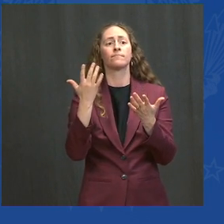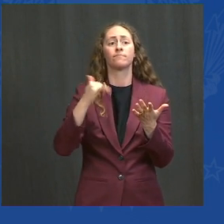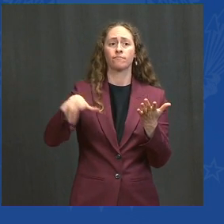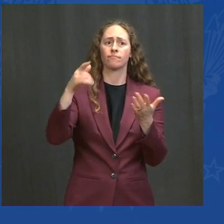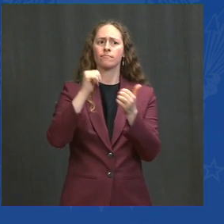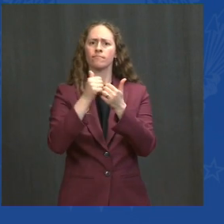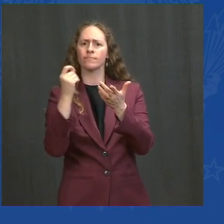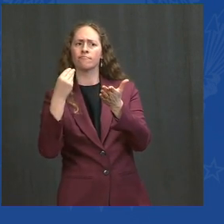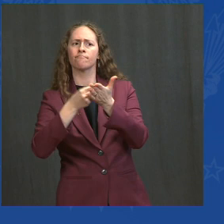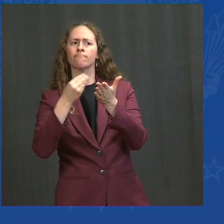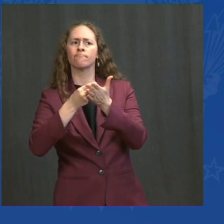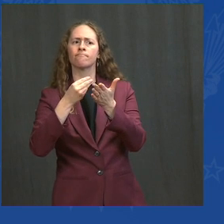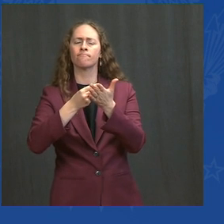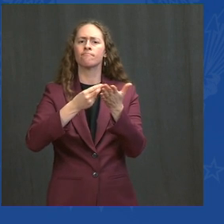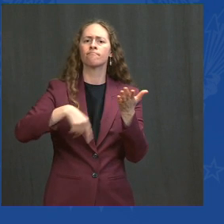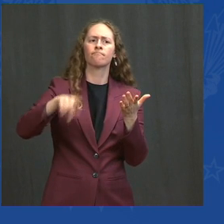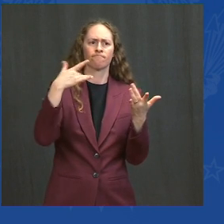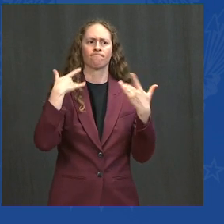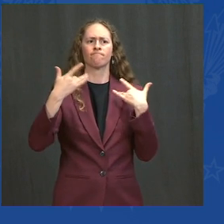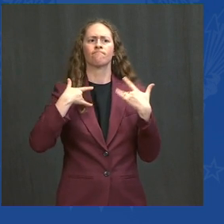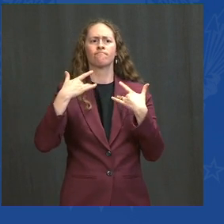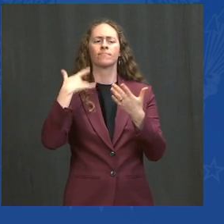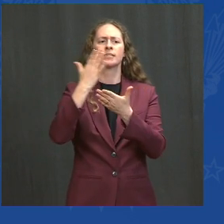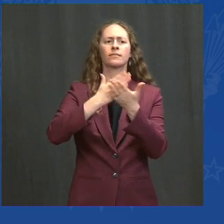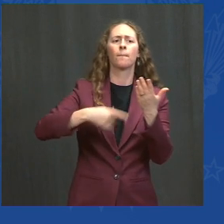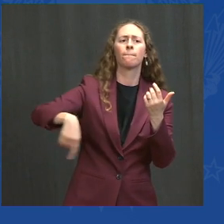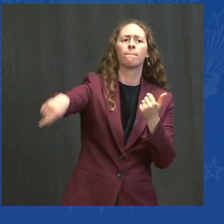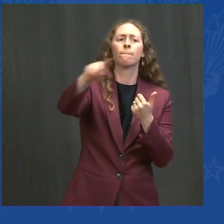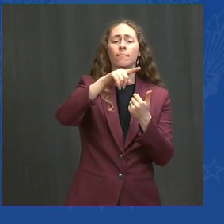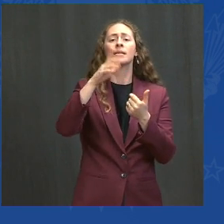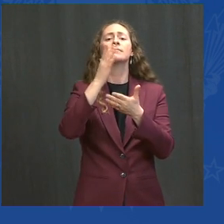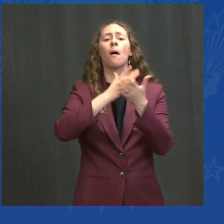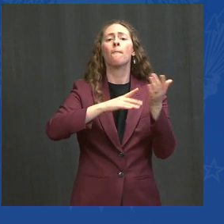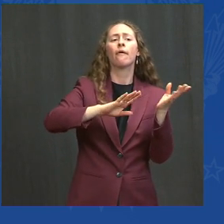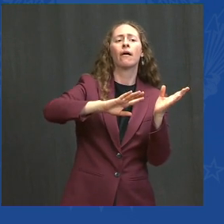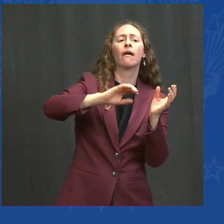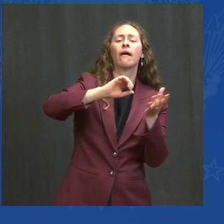out of our water systems, known as PFAs, or "forever chemicals."